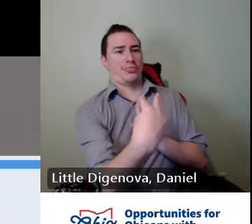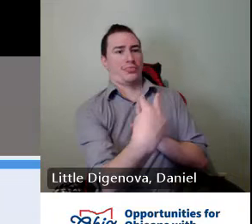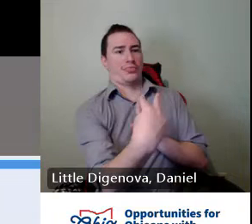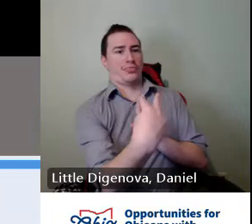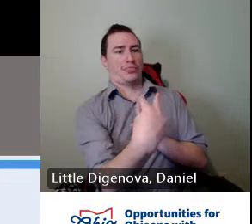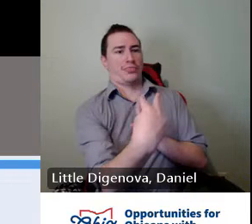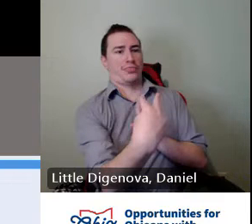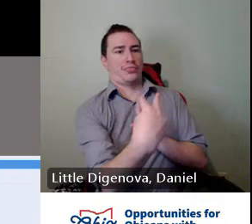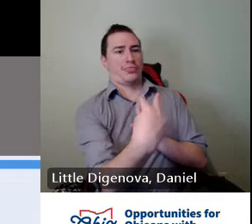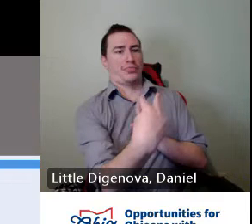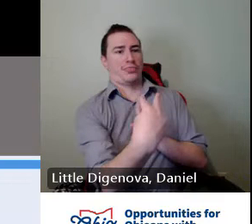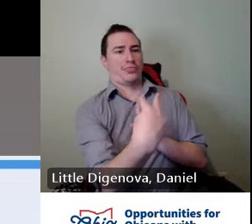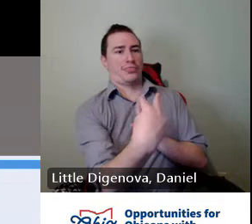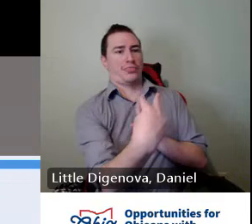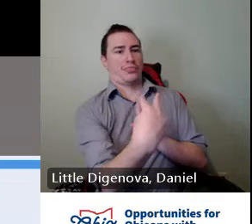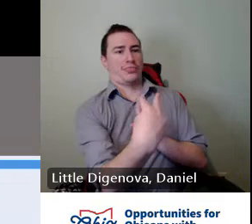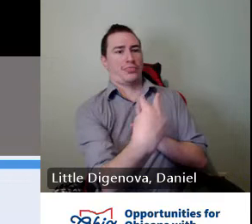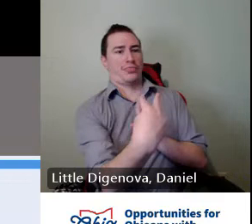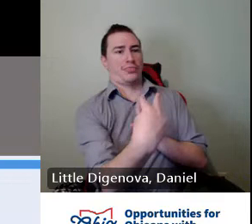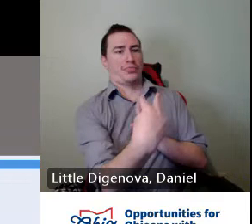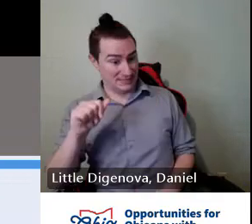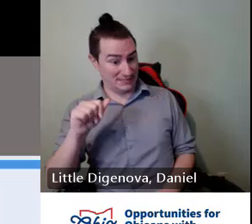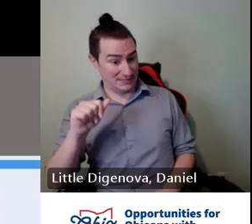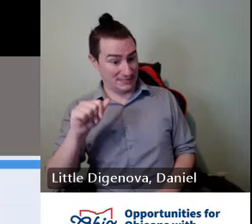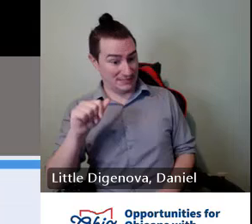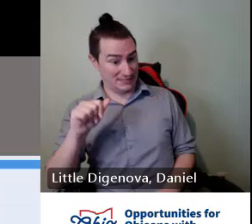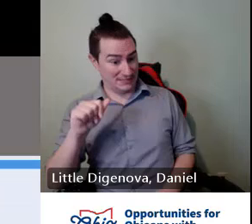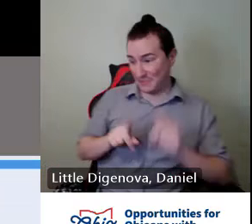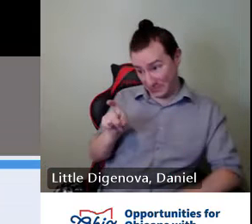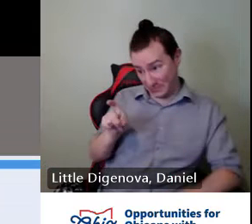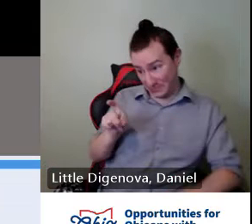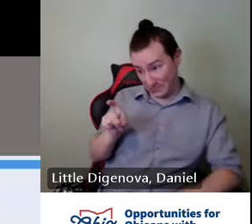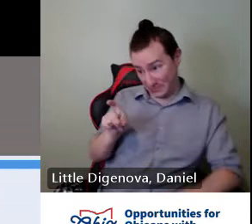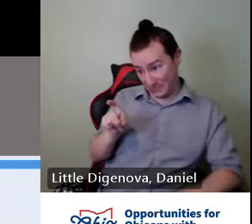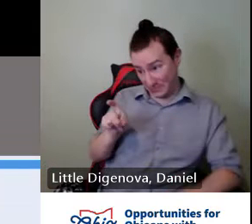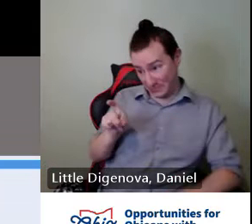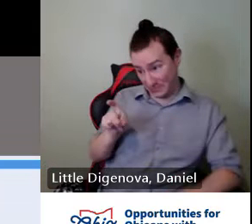condition is real, or even of being accused of trying to obtain special privileges.